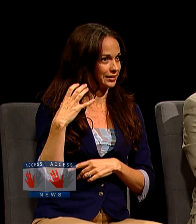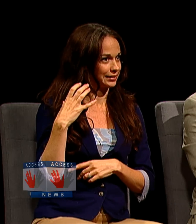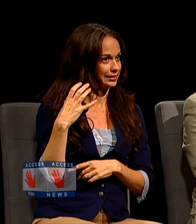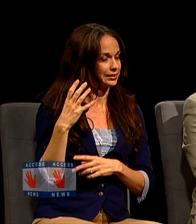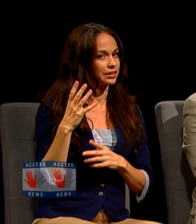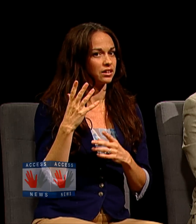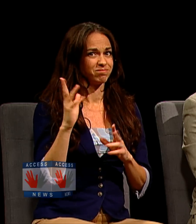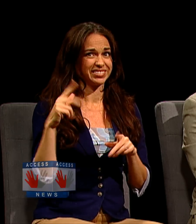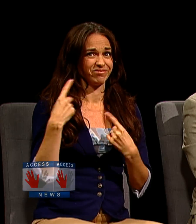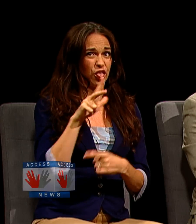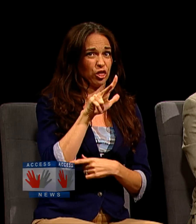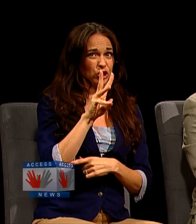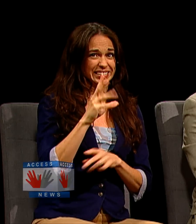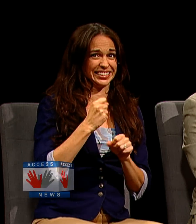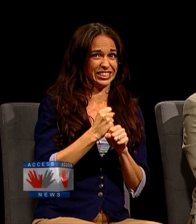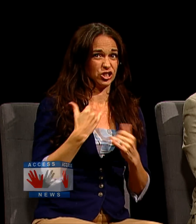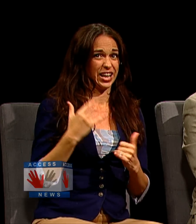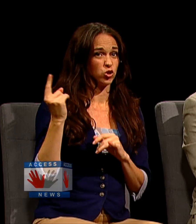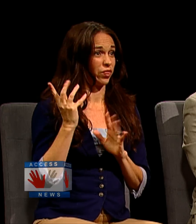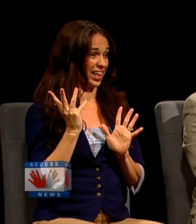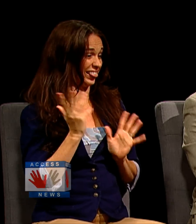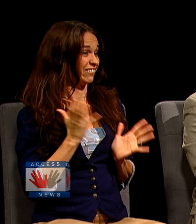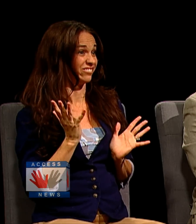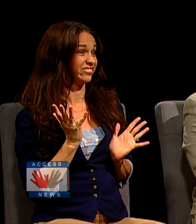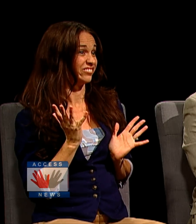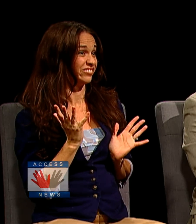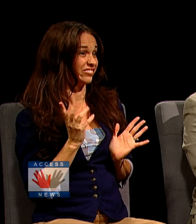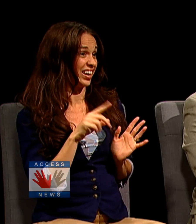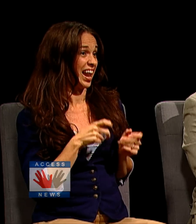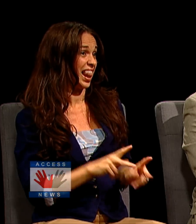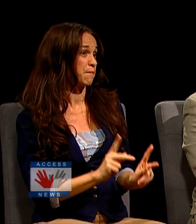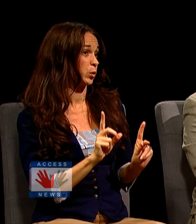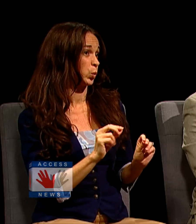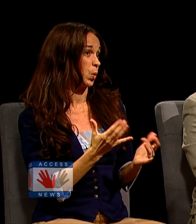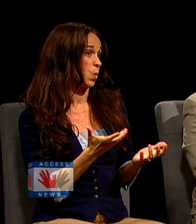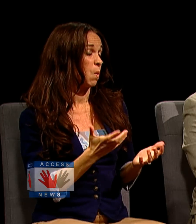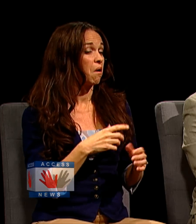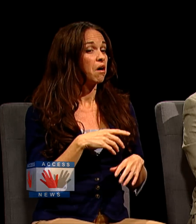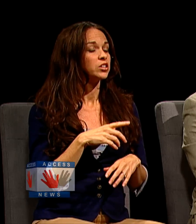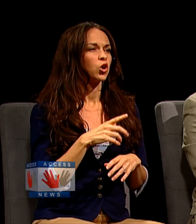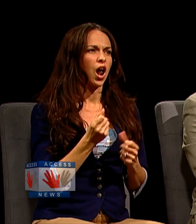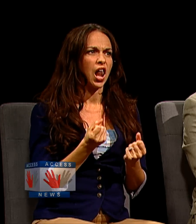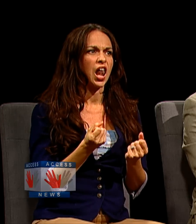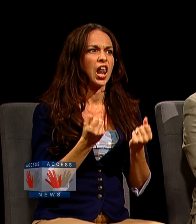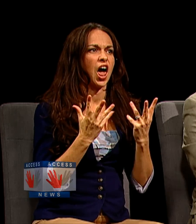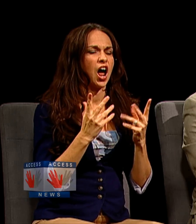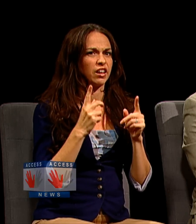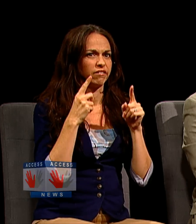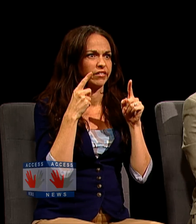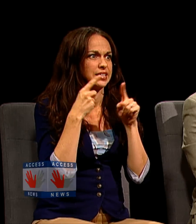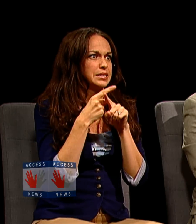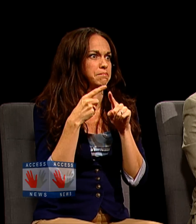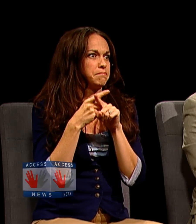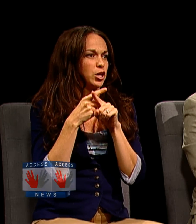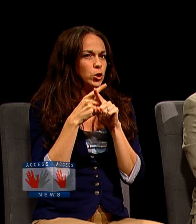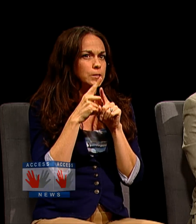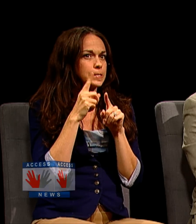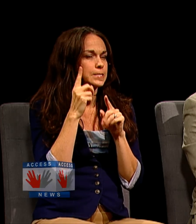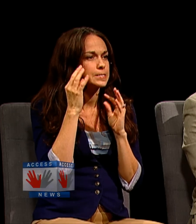and they pretty much live me alone. I think they are just all kind of conspiracy theories out there about what goes on in the newspaper and how